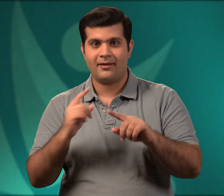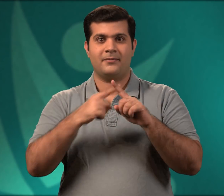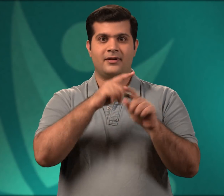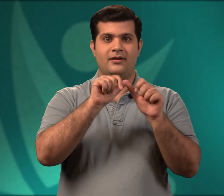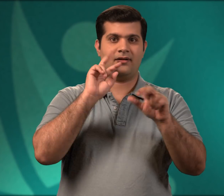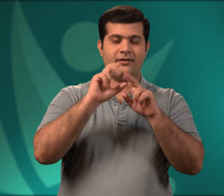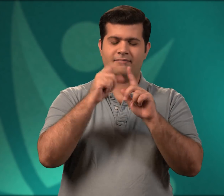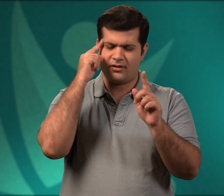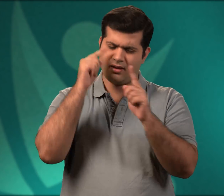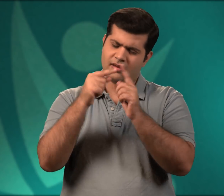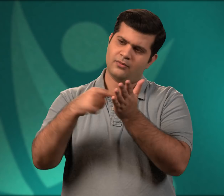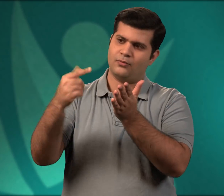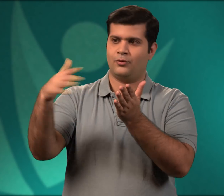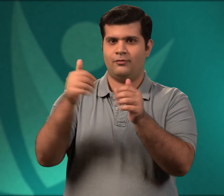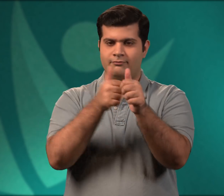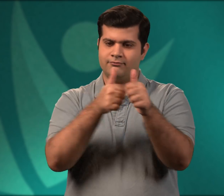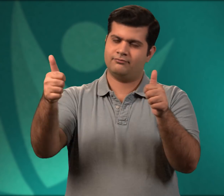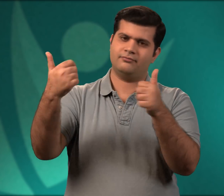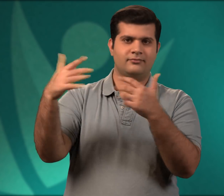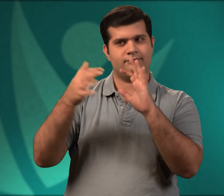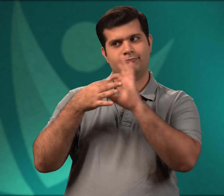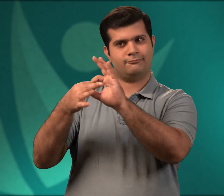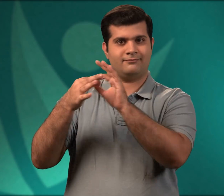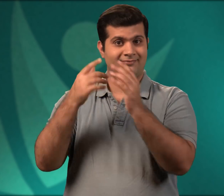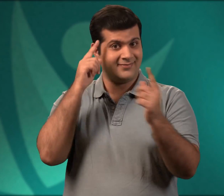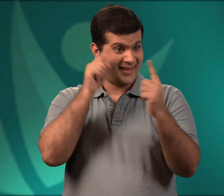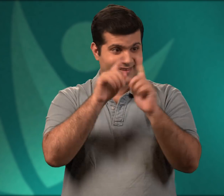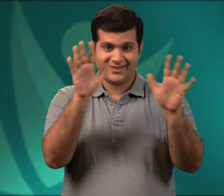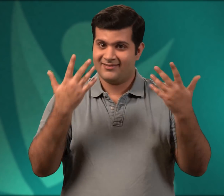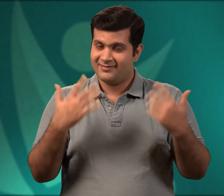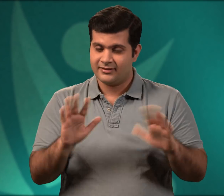Even AIFD allowed them to set up an independent association.